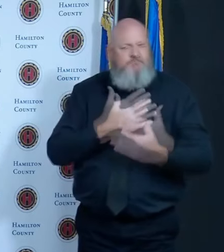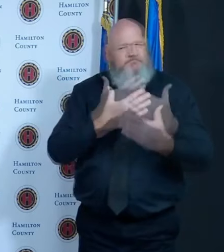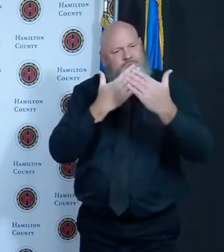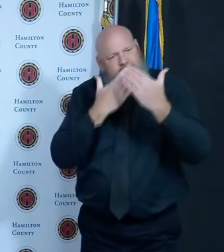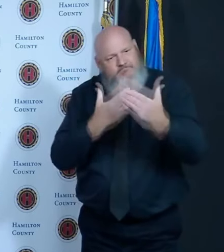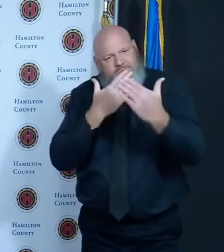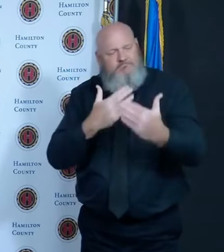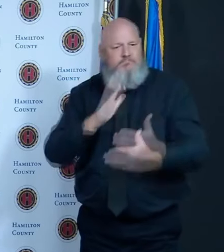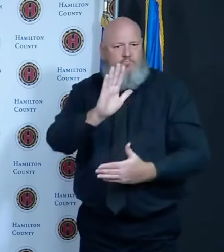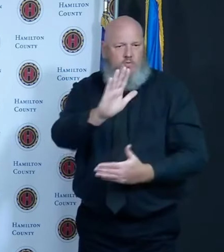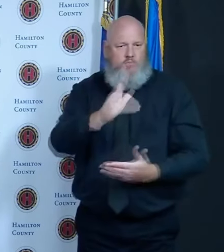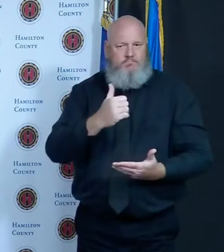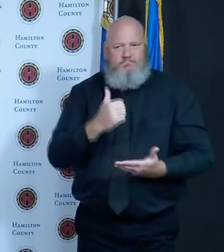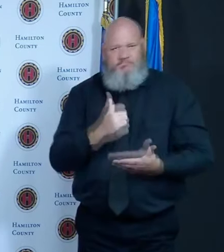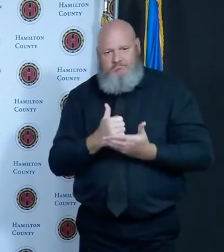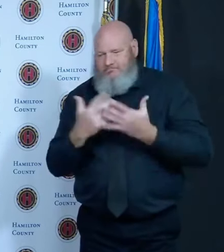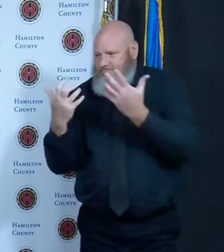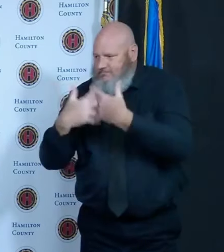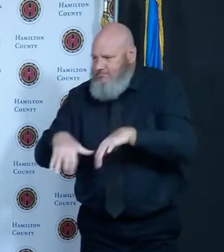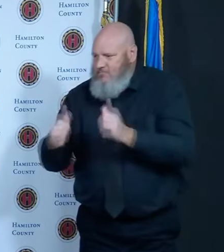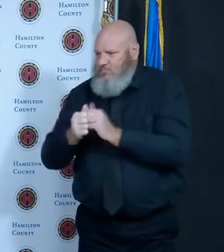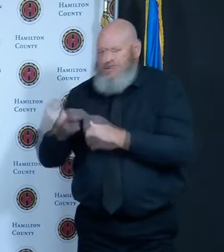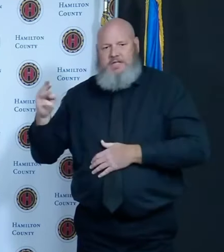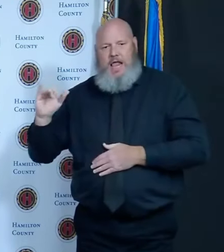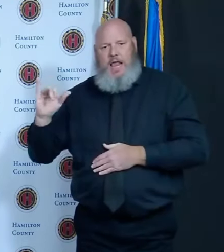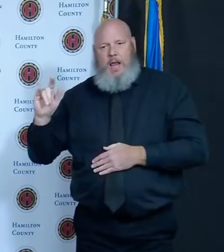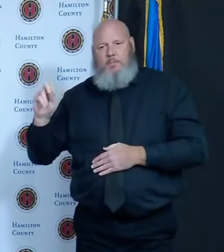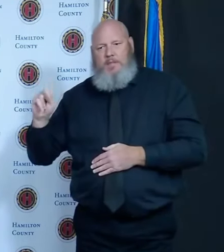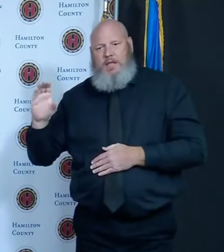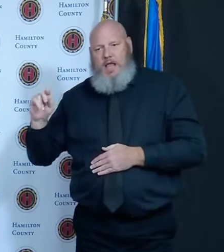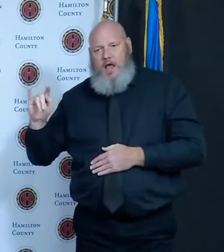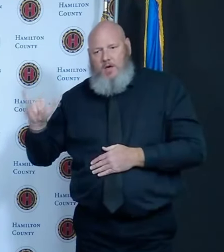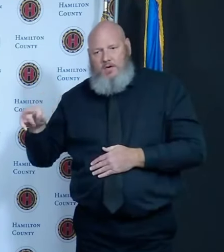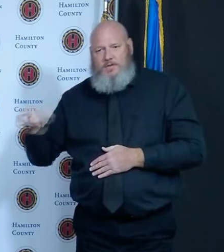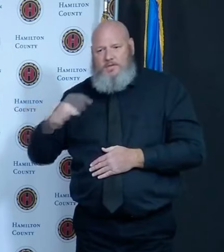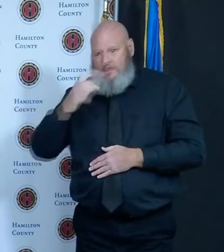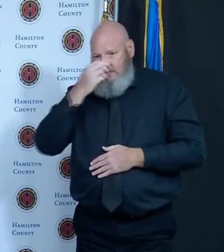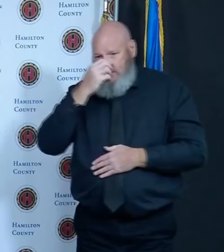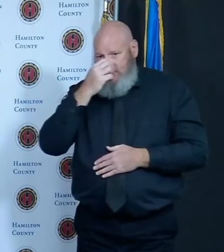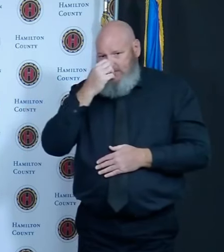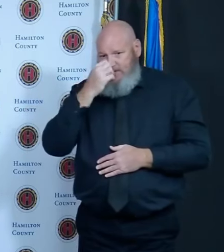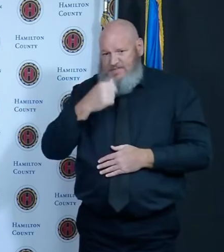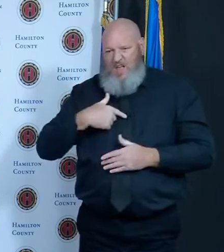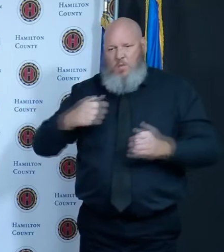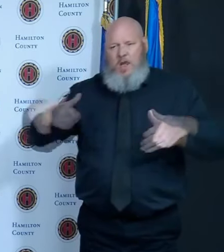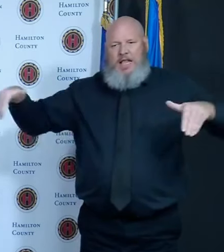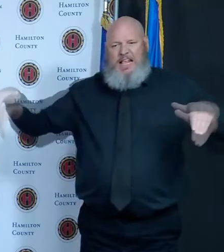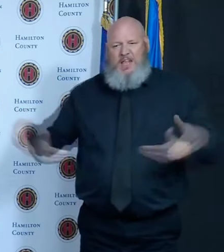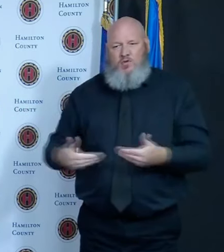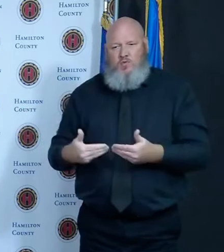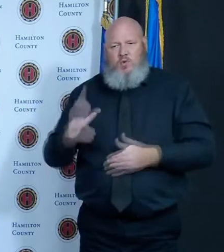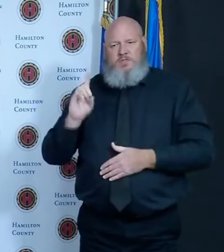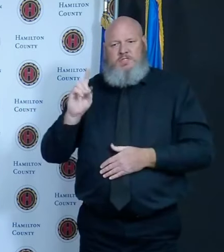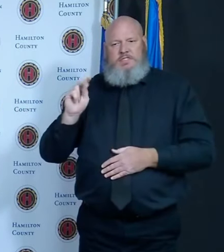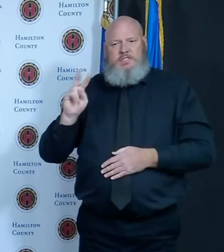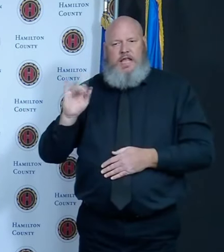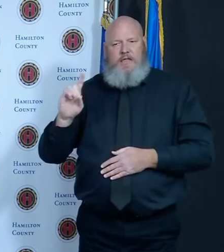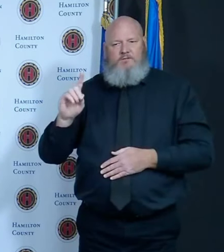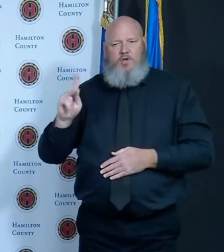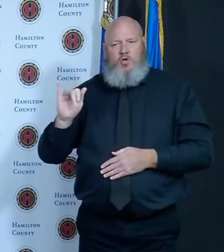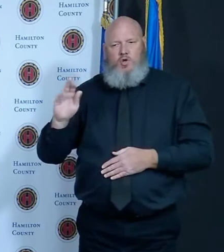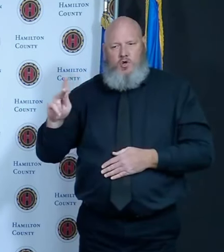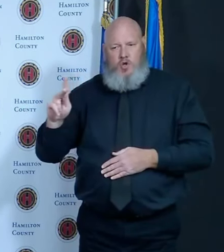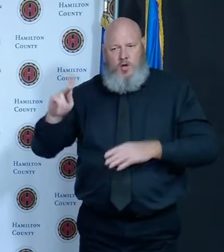going to introduce David Kirk who is the president of DNK Architects they're an